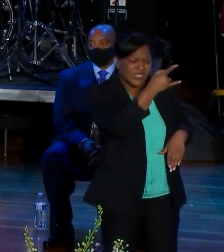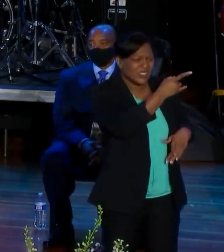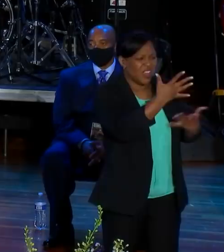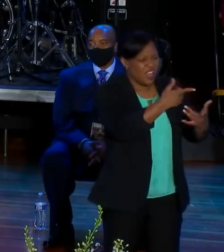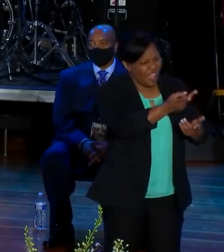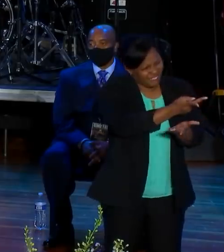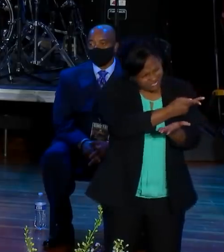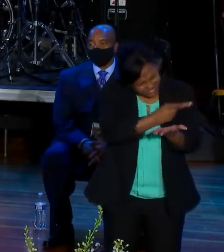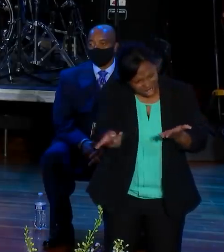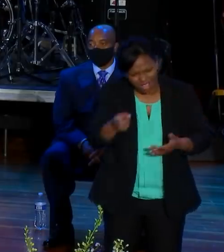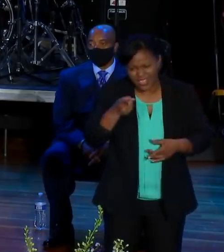HE DID NOT DIE OF COMMON HEALTH CONDITIONS.